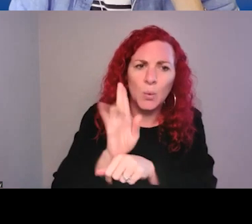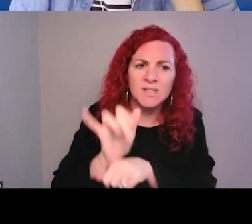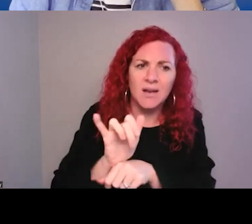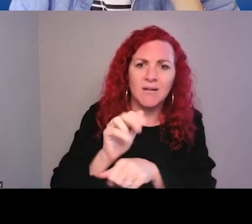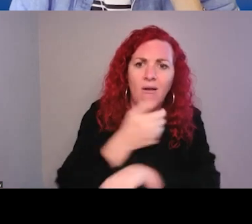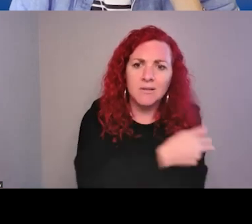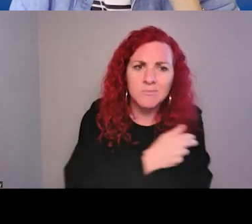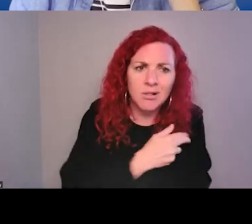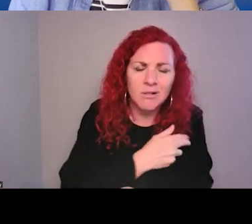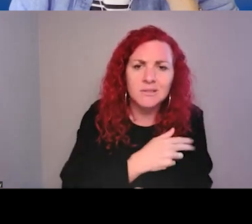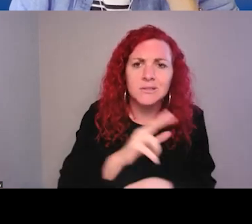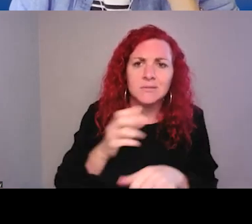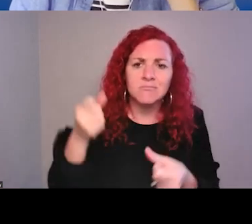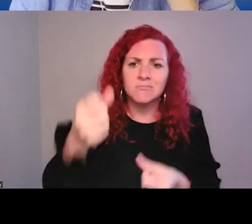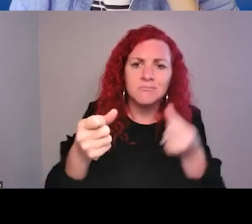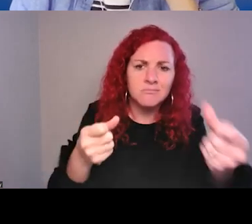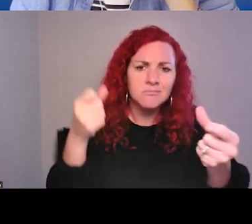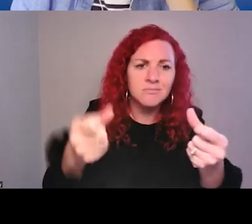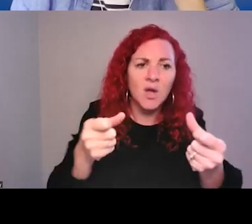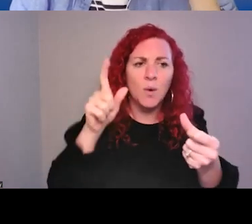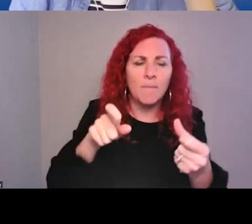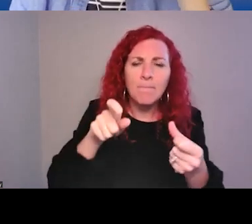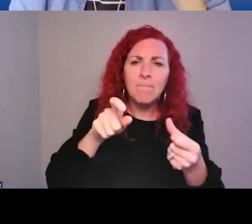WE NEEDED TO LOOK AT THE BEHAVIORAL HEALTH.